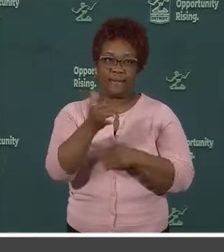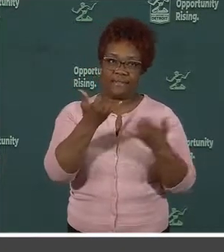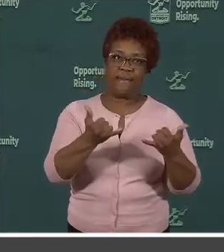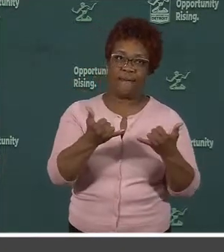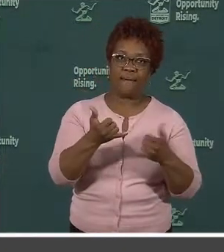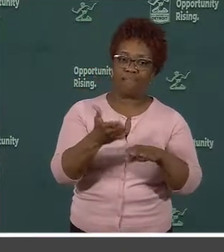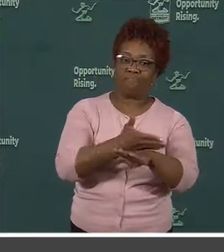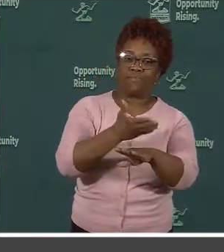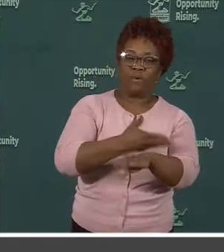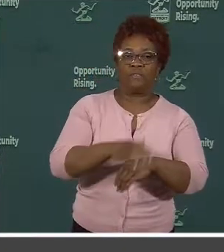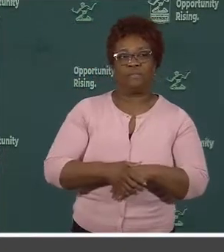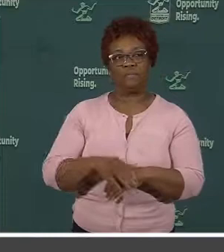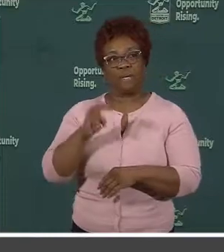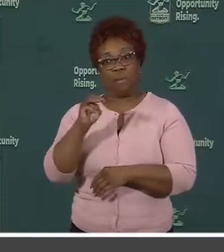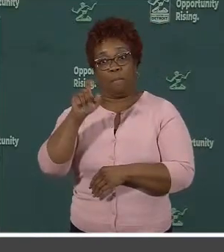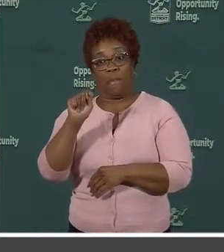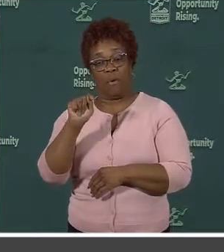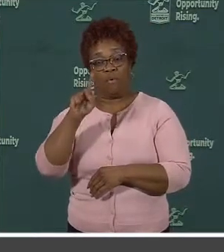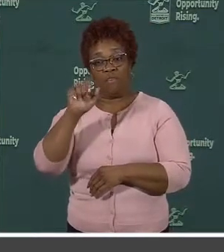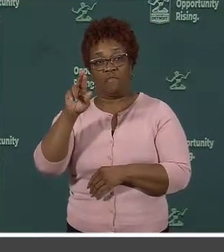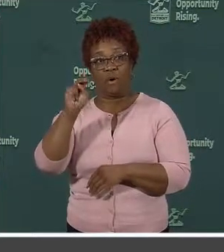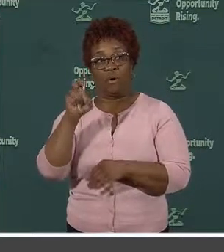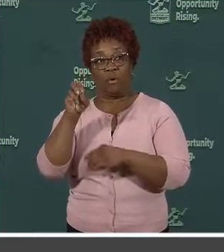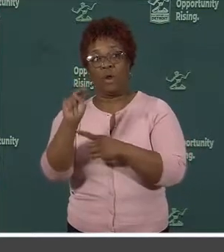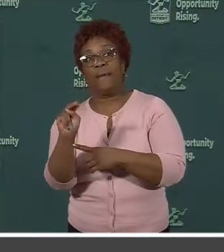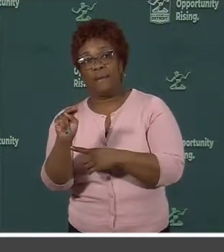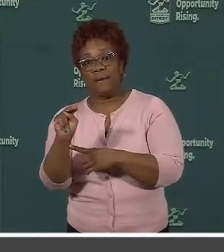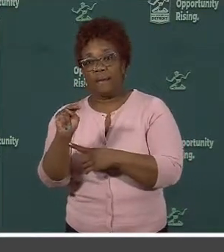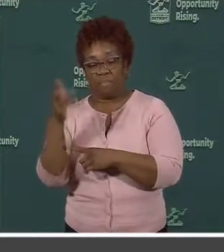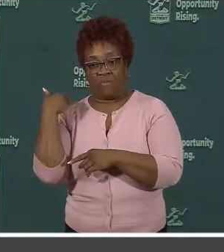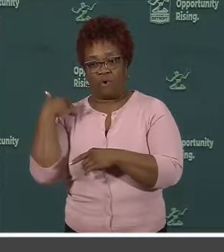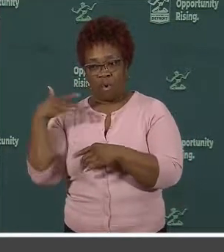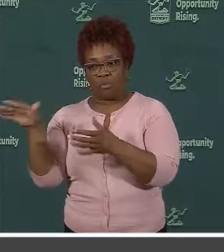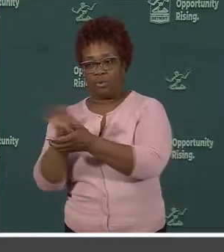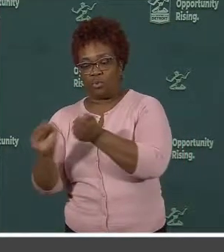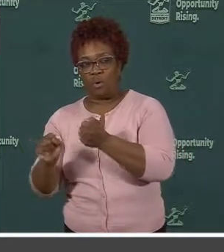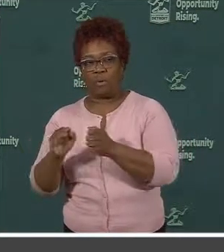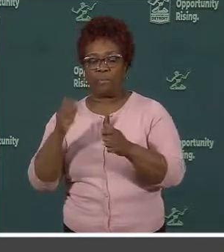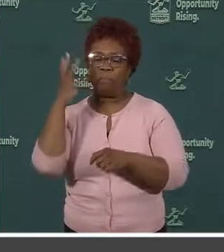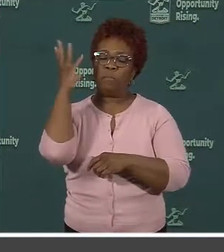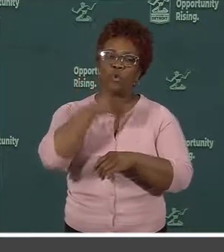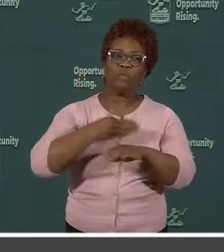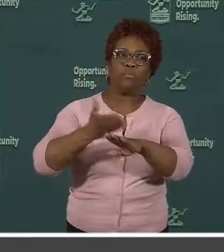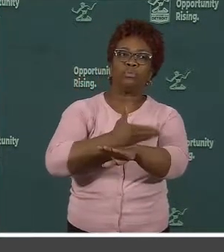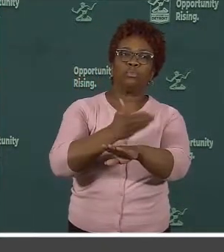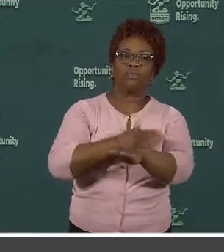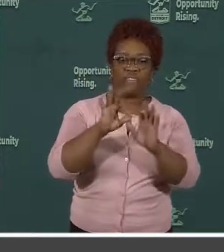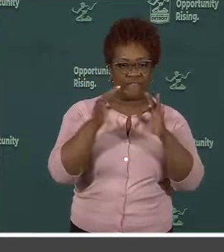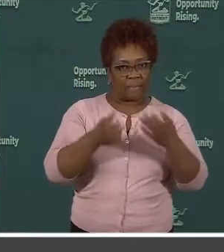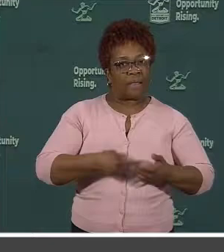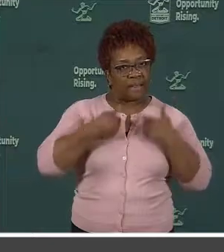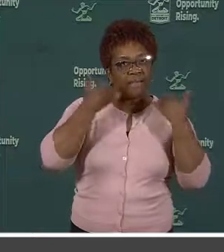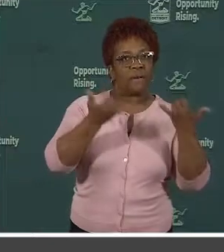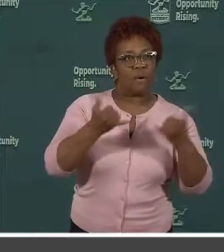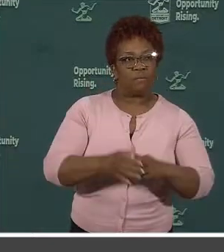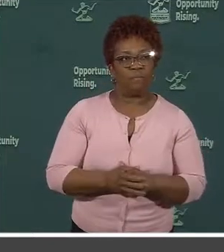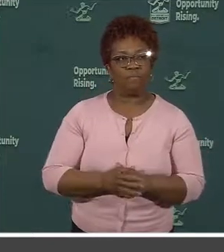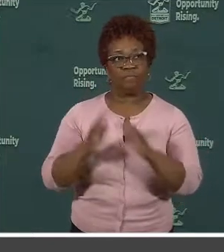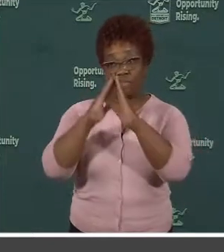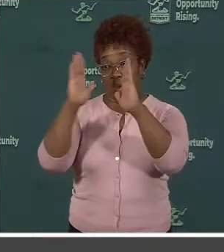VERNON THAT WOULD HAVE ALWAYS BEEN A DEMOLITION IN THE PAST IT'S BEAUTIFULLY RESTORED WITH A FAMILY IN IT TODAY AND THIS HOUSE ON CORBEL THAT LOOKED